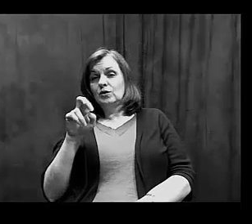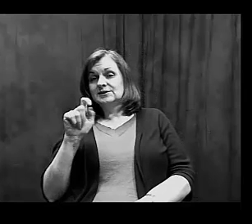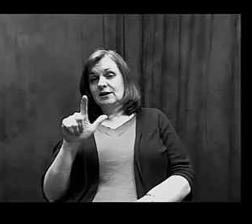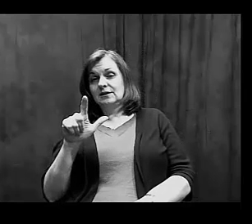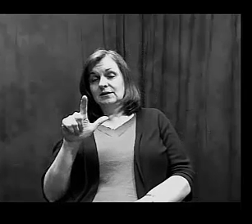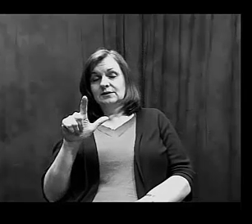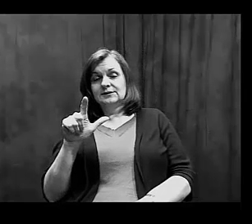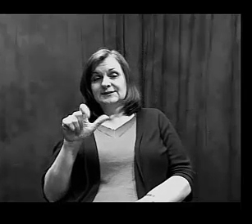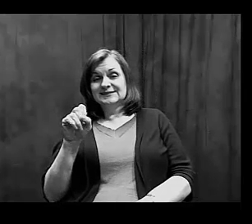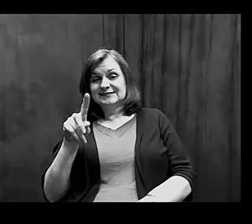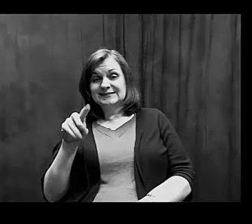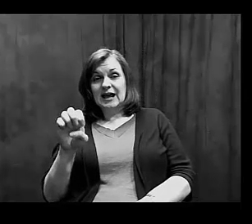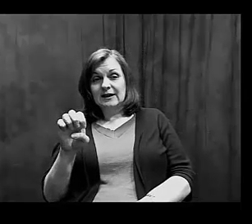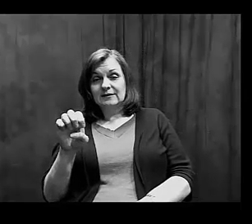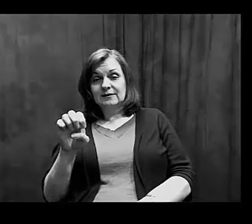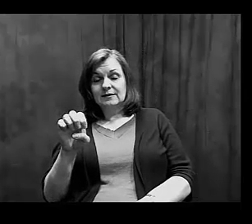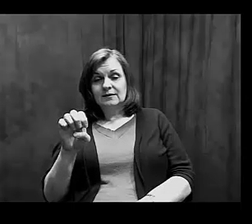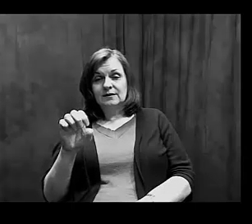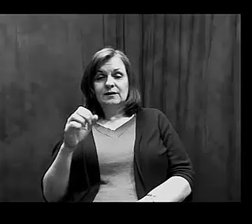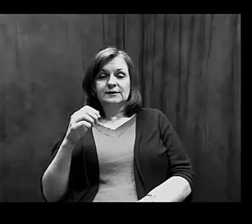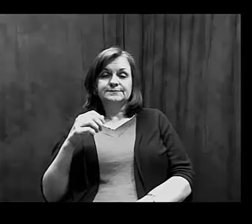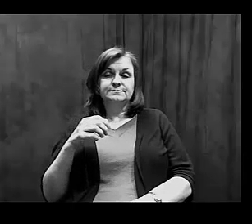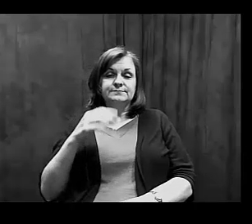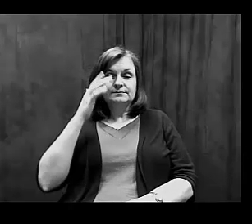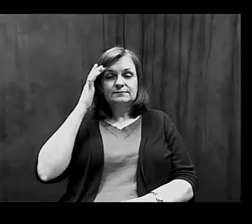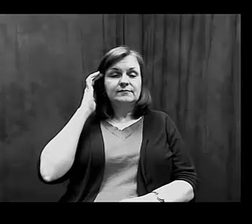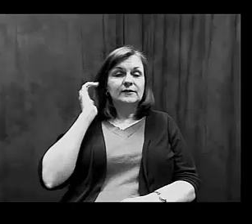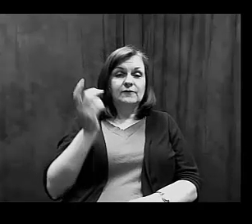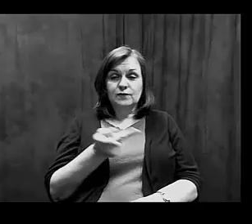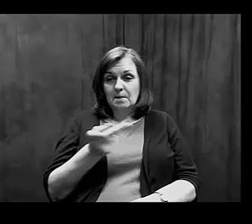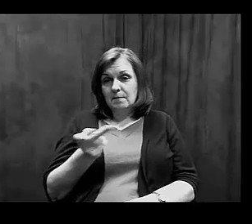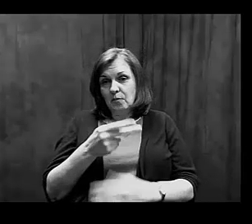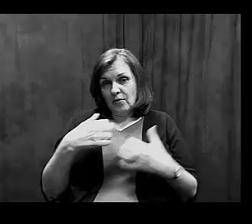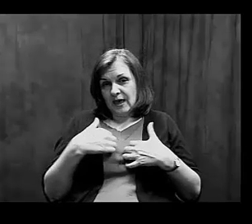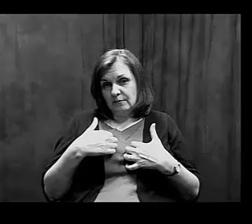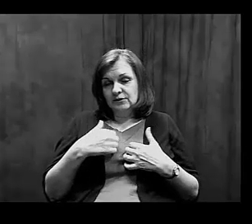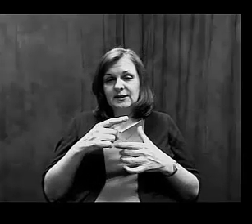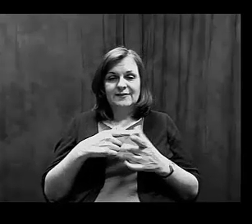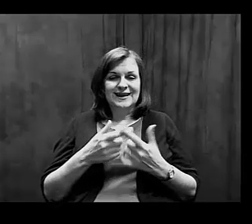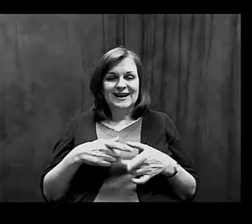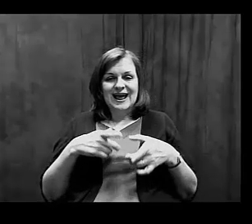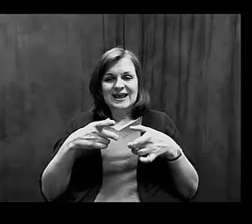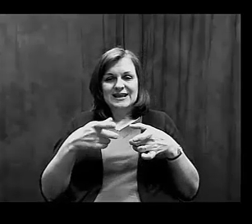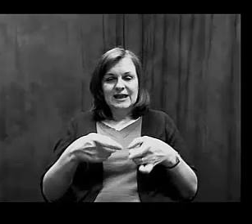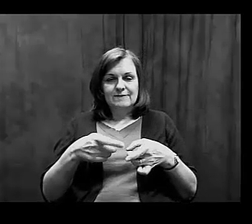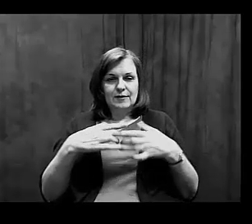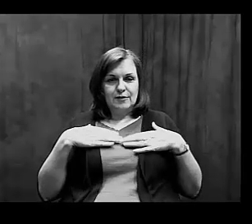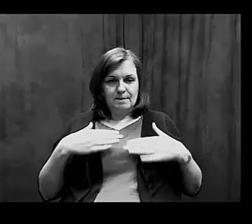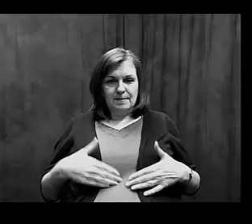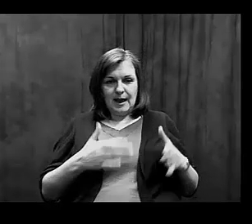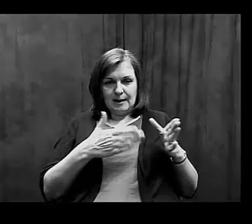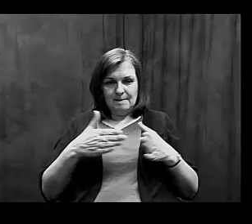on both sides I gave a particular definition as far as being part of